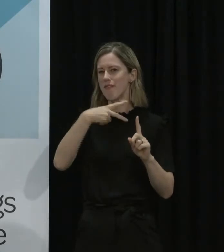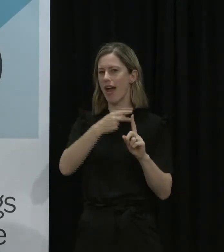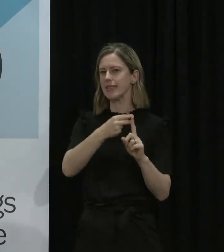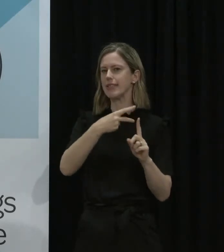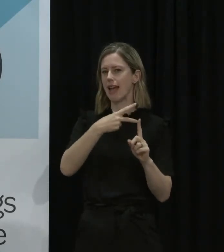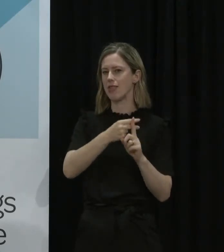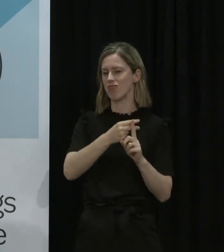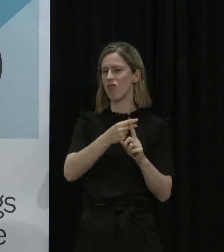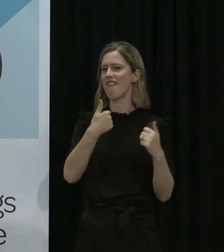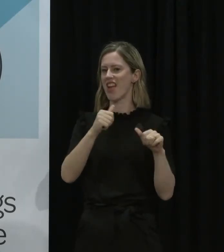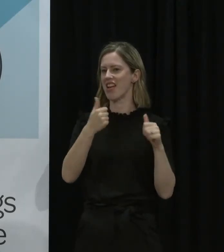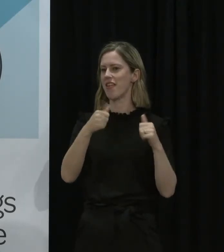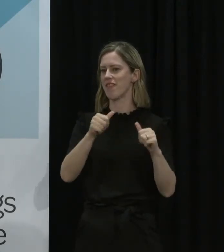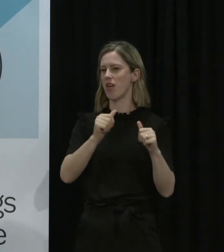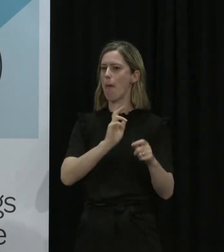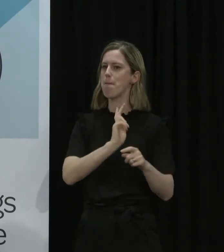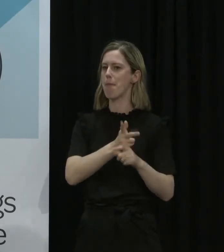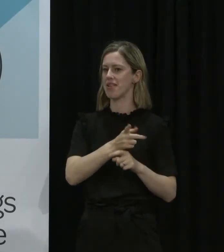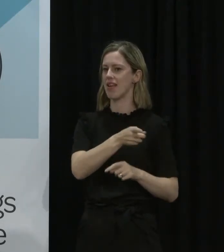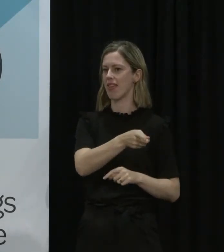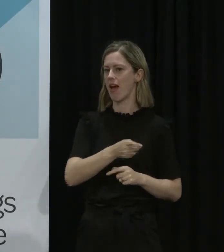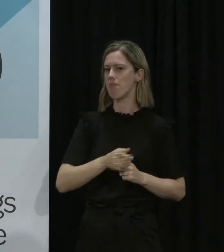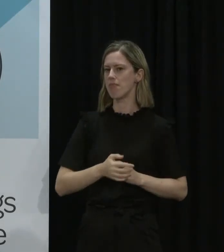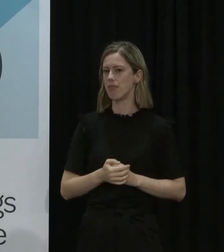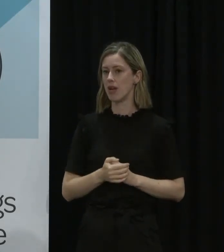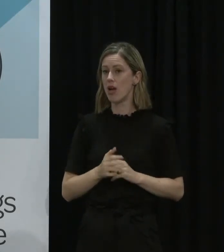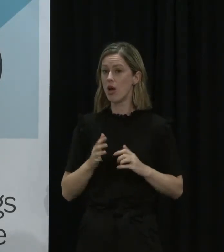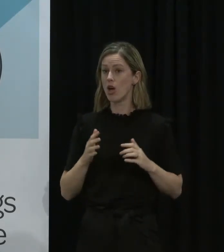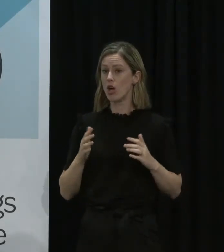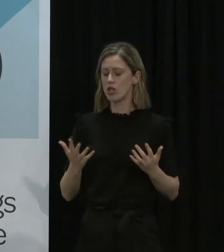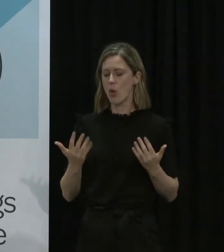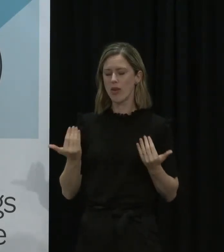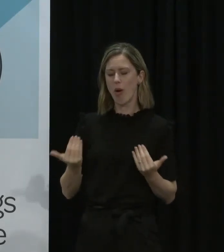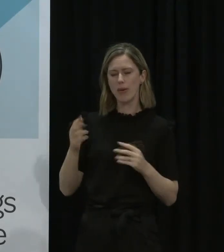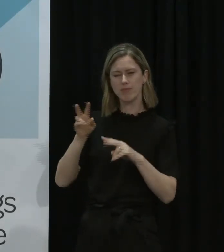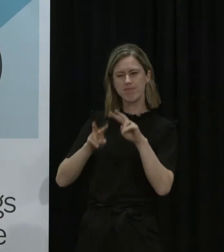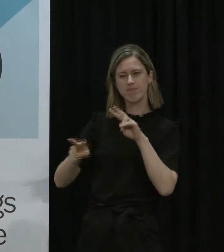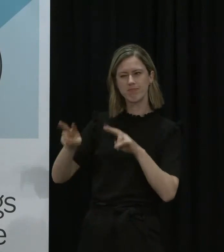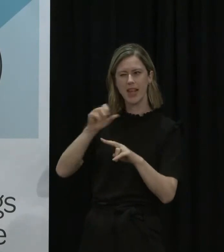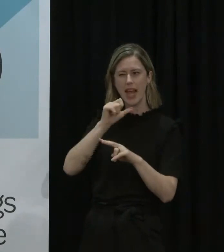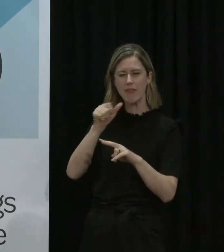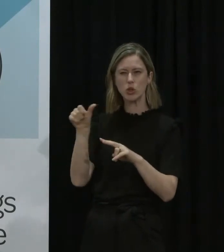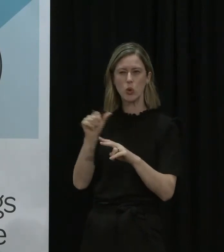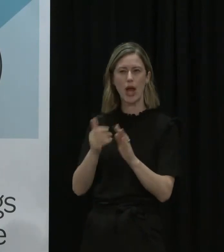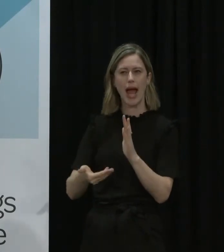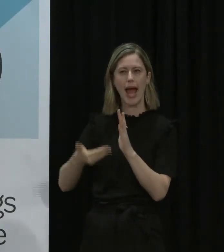and certainly our outbreak here in New Zealand is Delta. And we